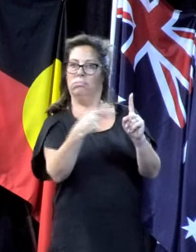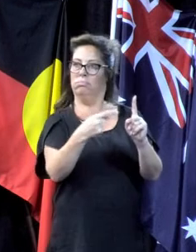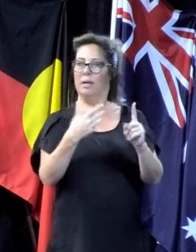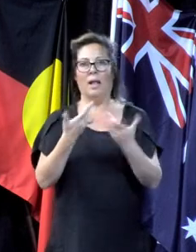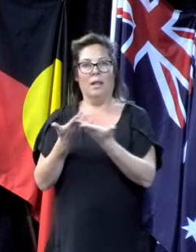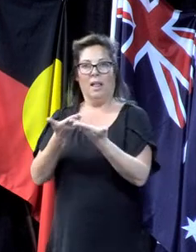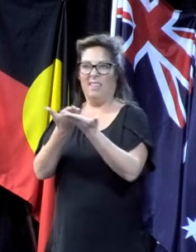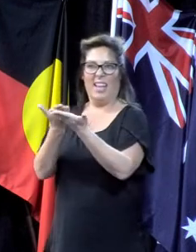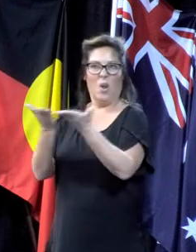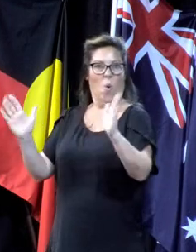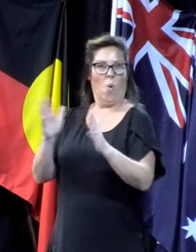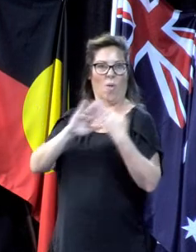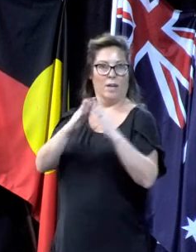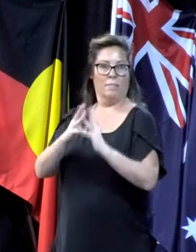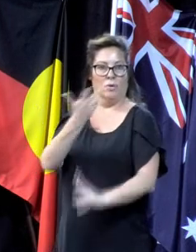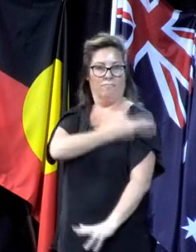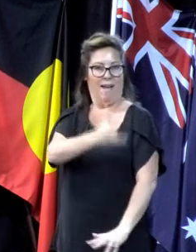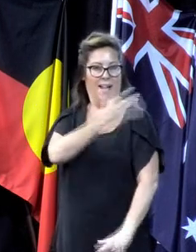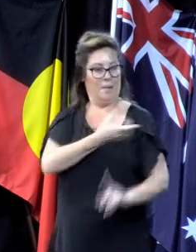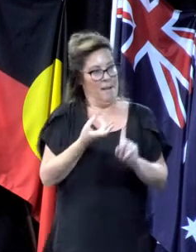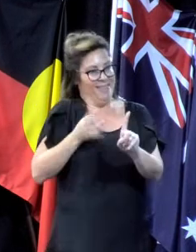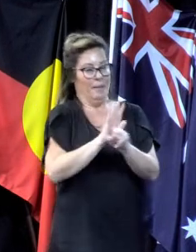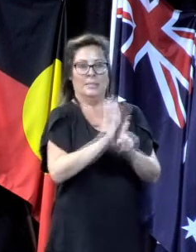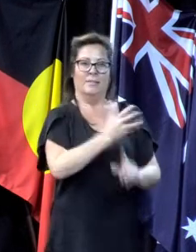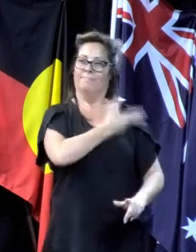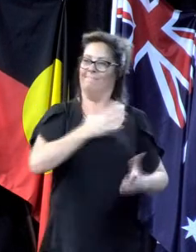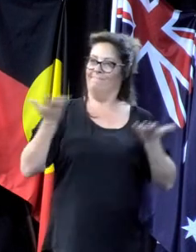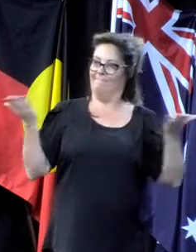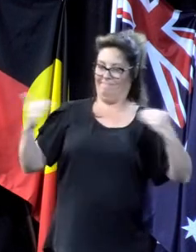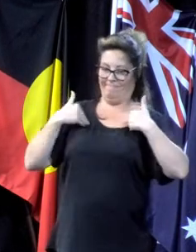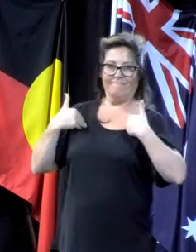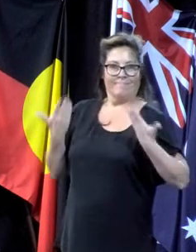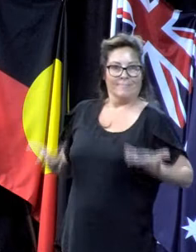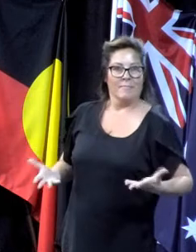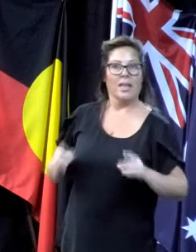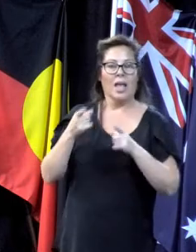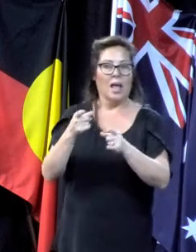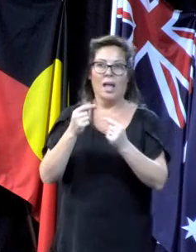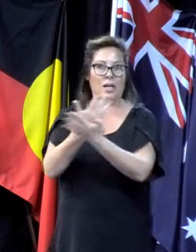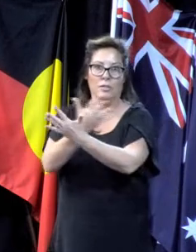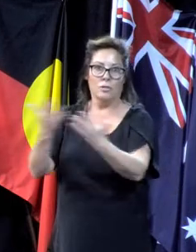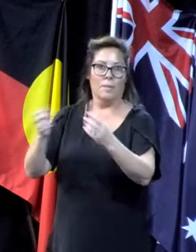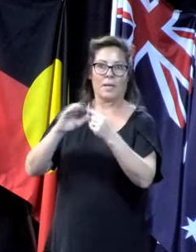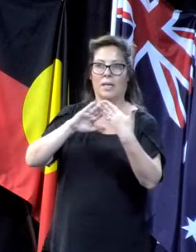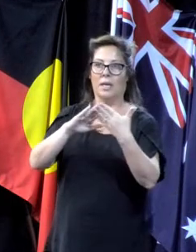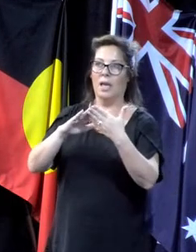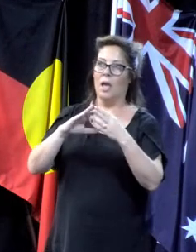in our school situation, I think pretty close to half our whole school leadership team, talking captains